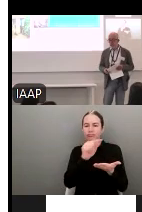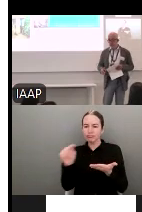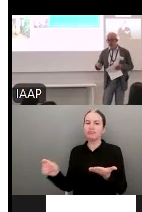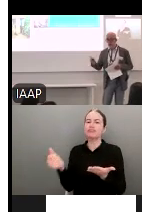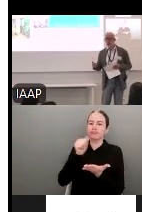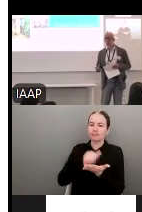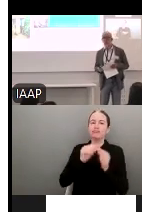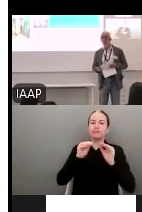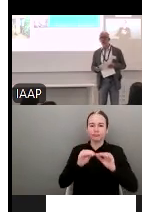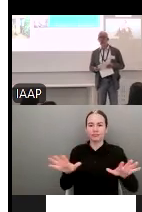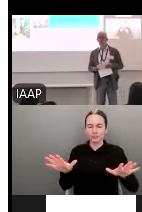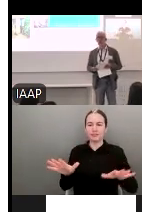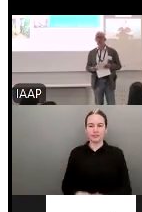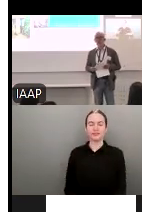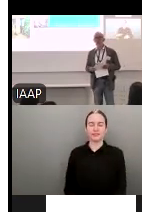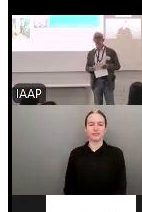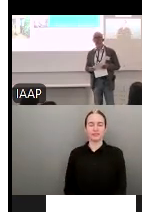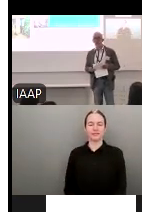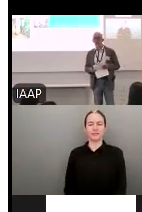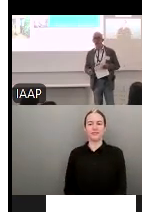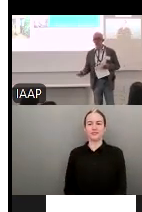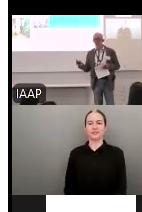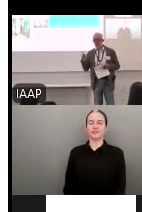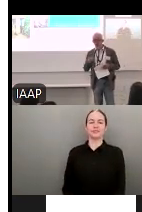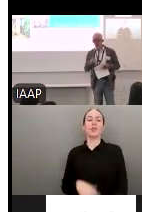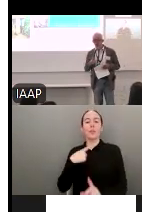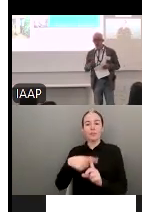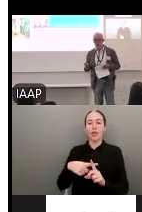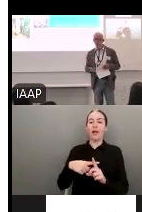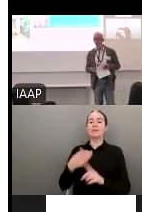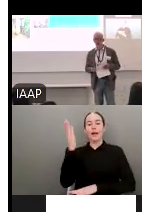I know it's organized for, different kind of with report from concerned